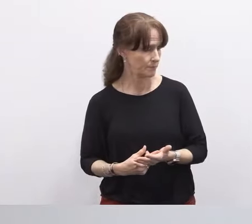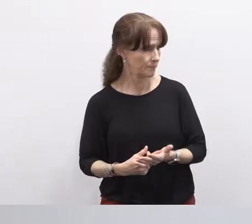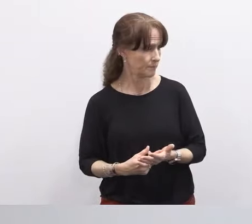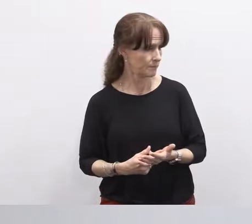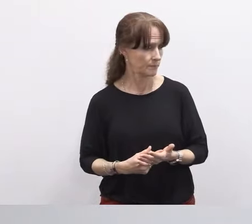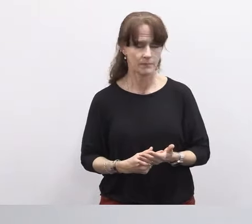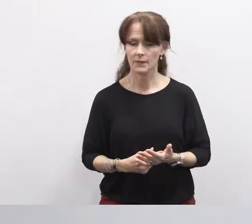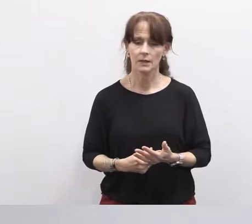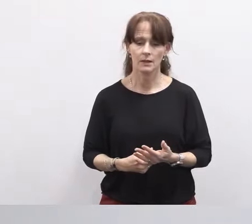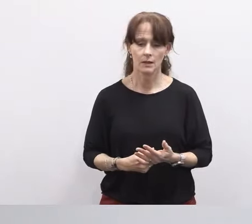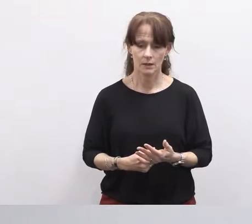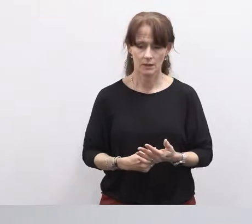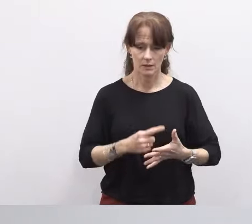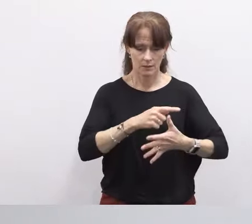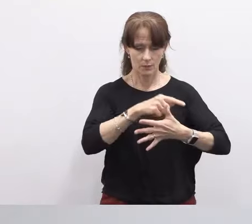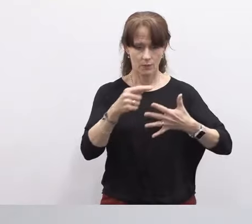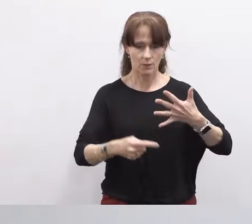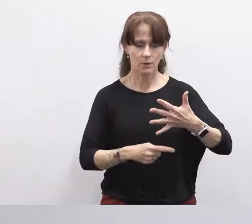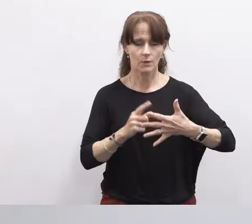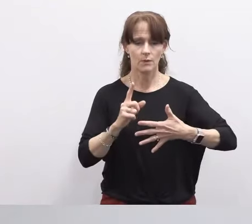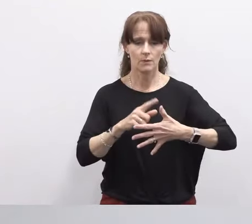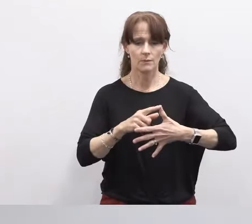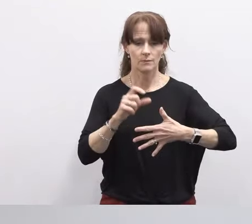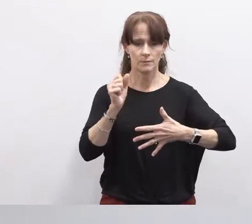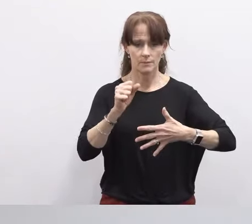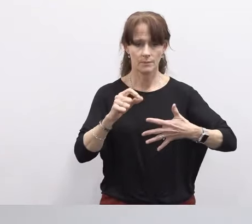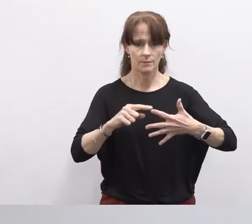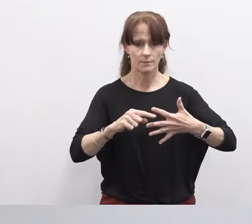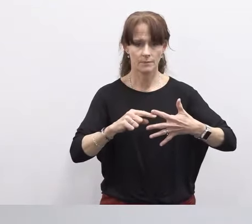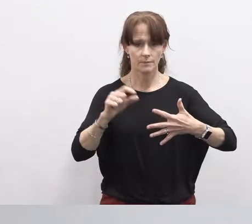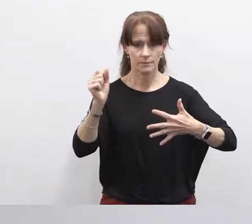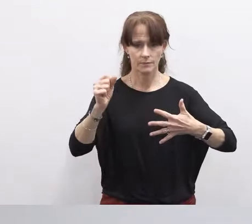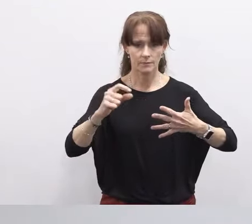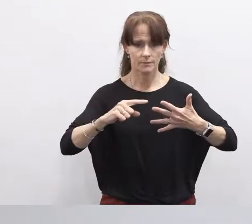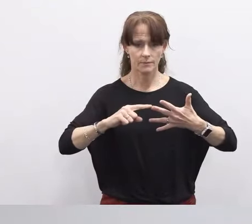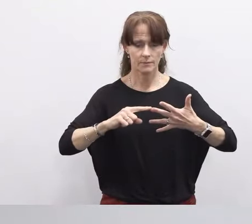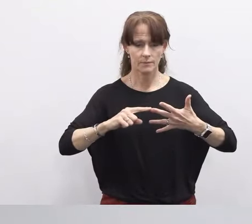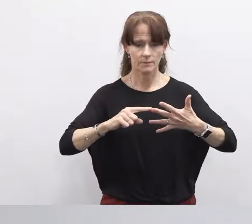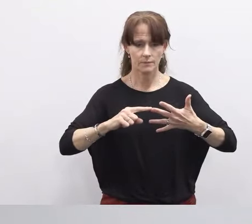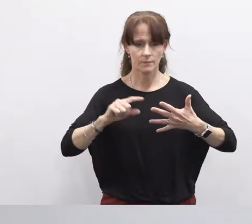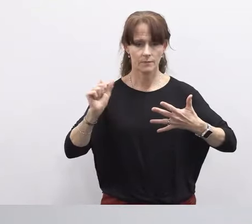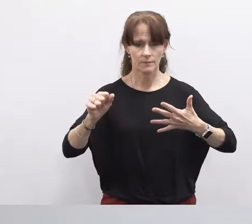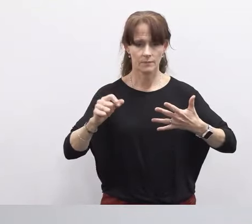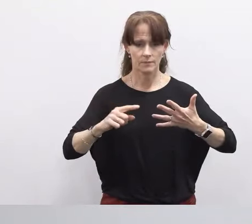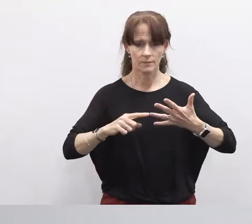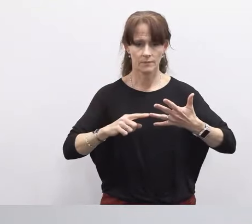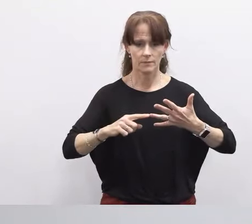We'll take our roll call vote. Mr. Otto. - Aye. Ms. Craighead. - Aye. Ms. Kerr - Aye. Mr. Miller. - Aye.